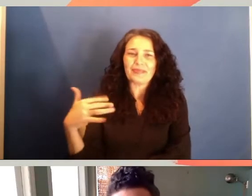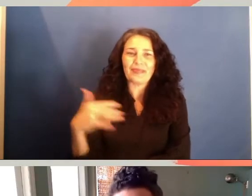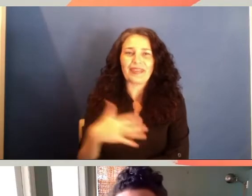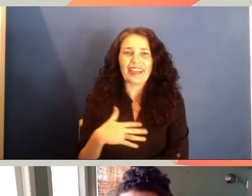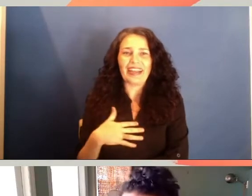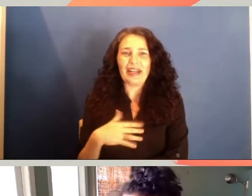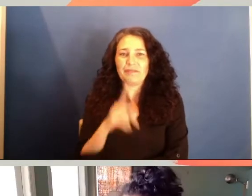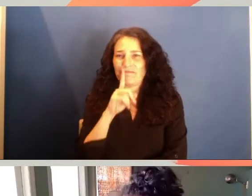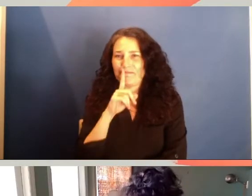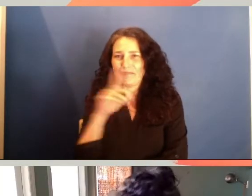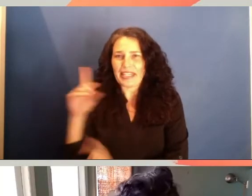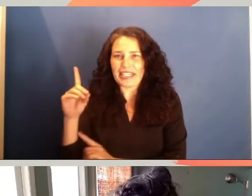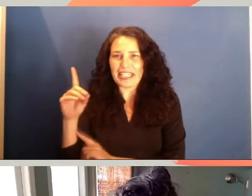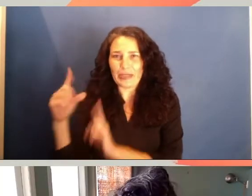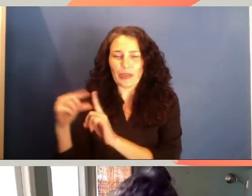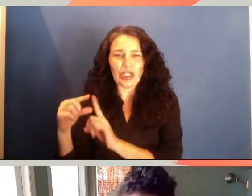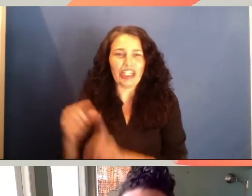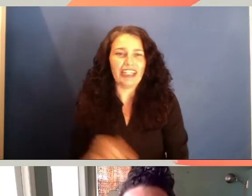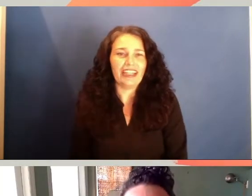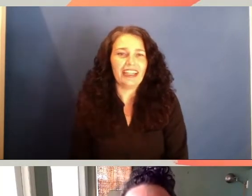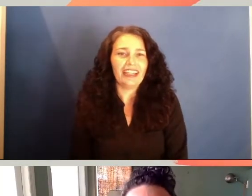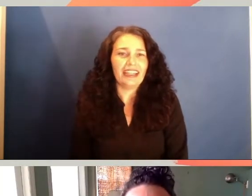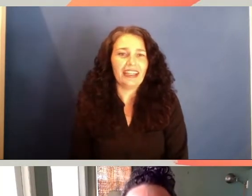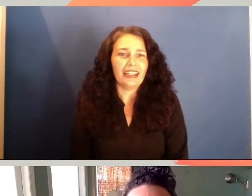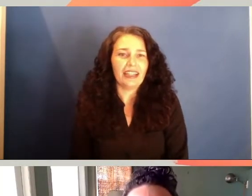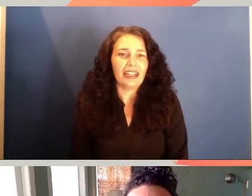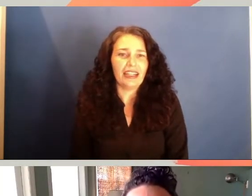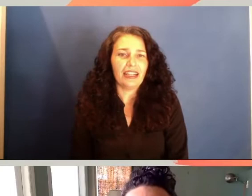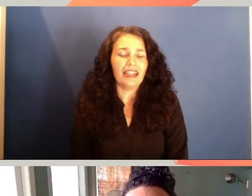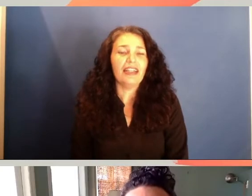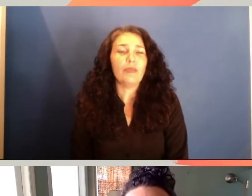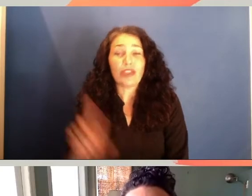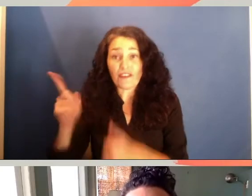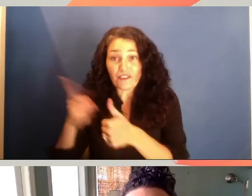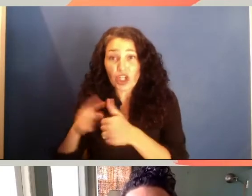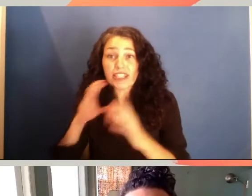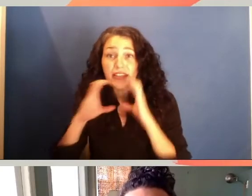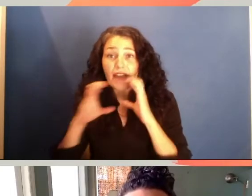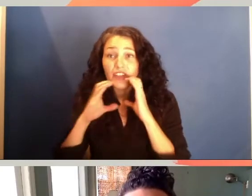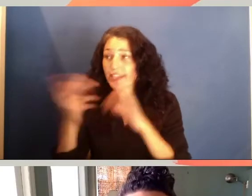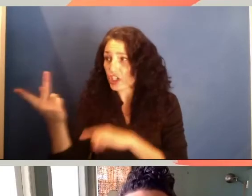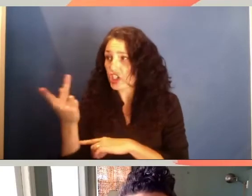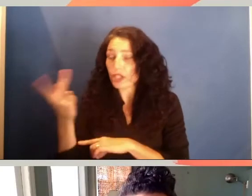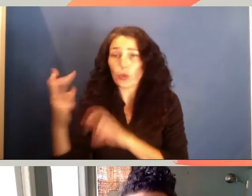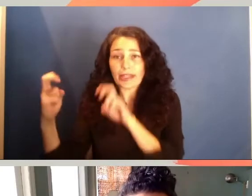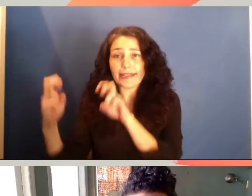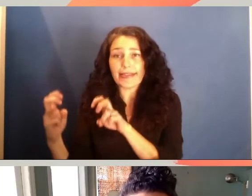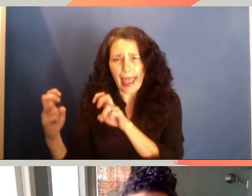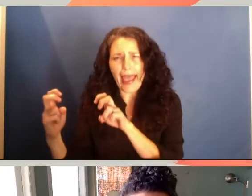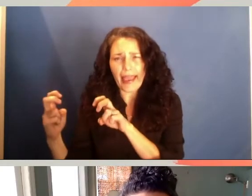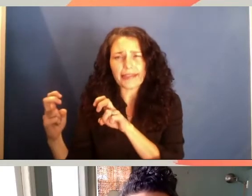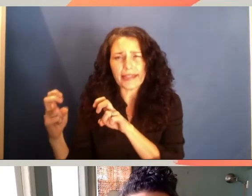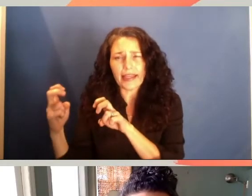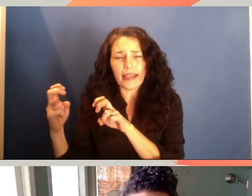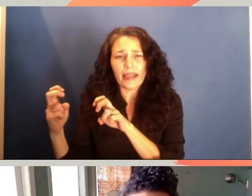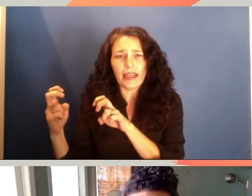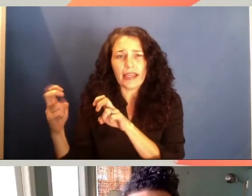But it's something that our very first conversation together, and when we sat here in a restaurant in LA